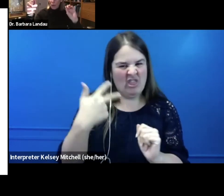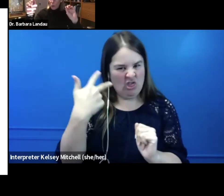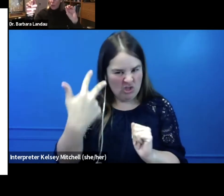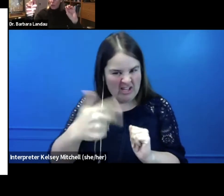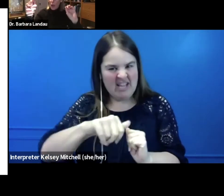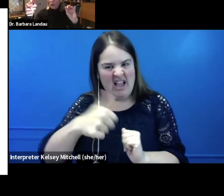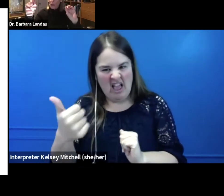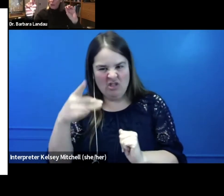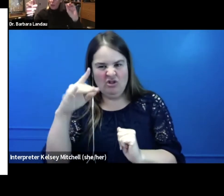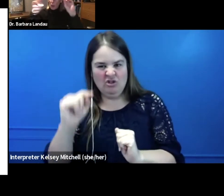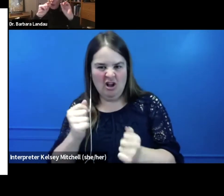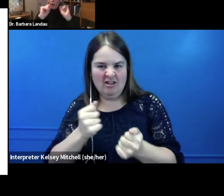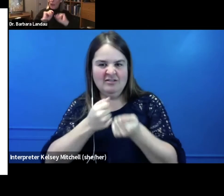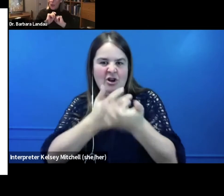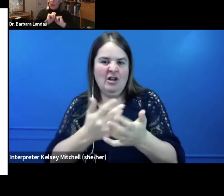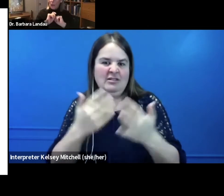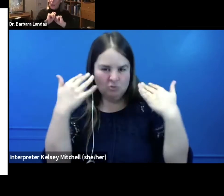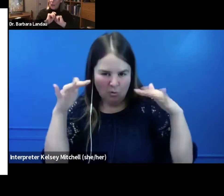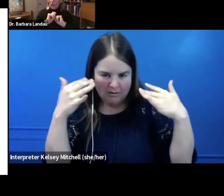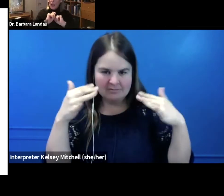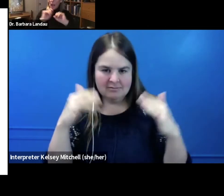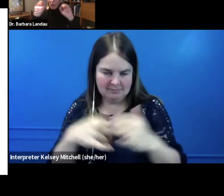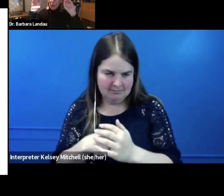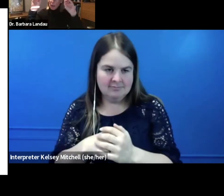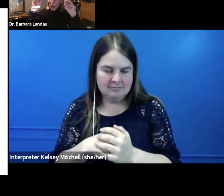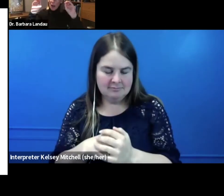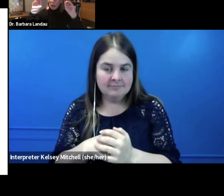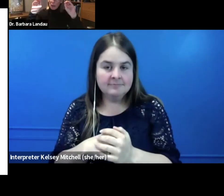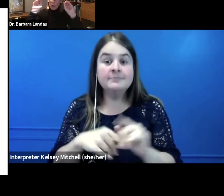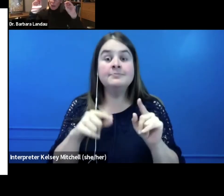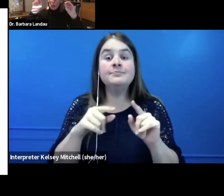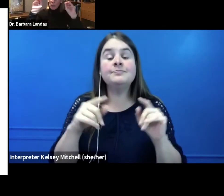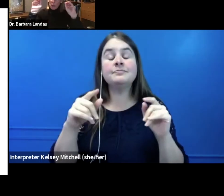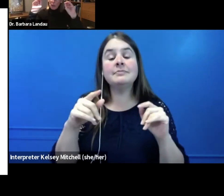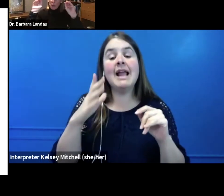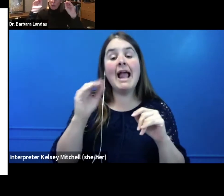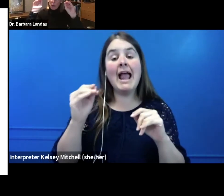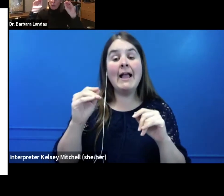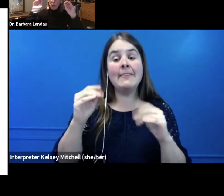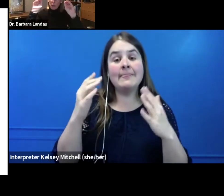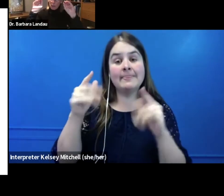noise dots that go with that dot